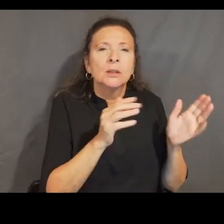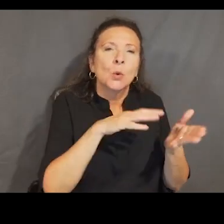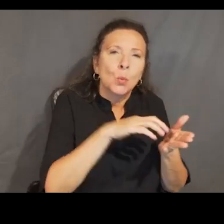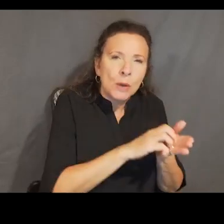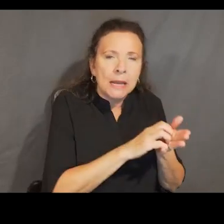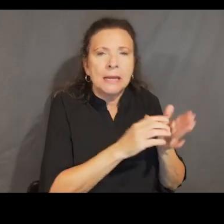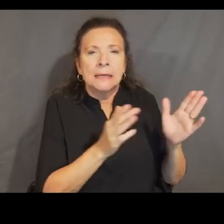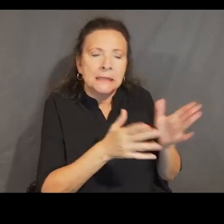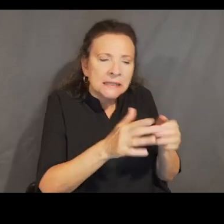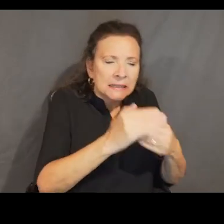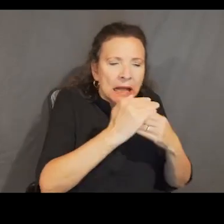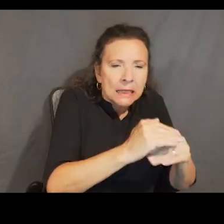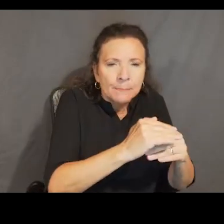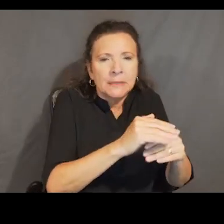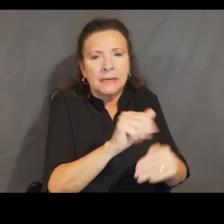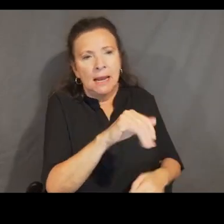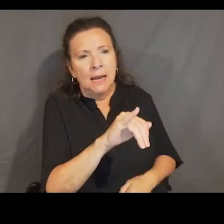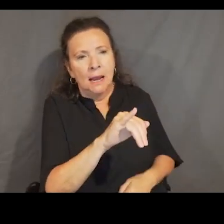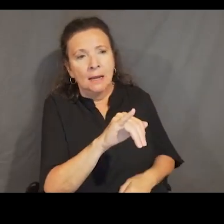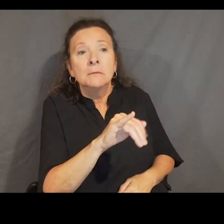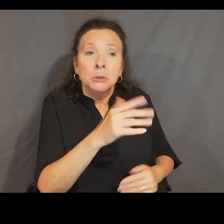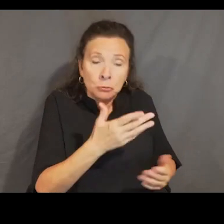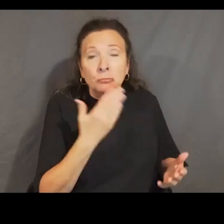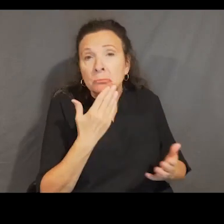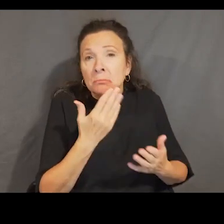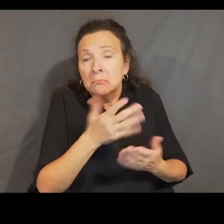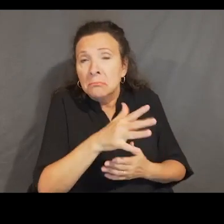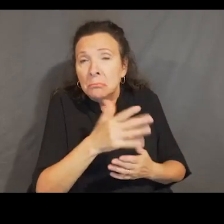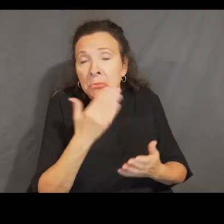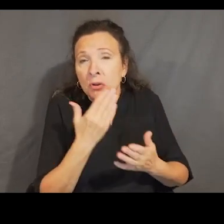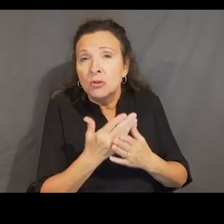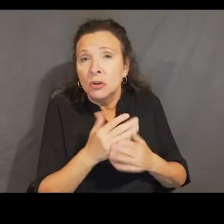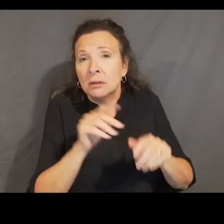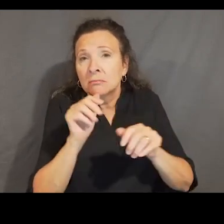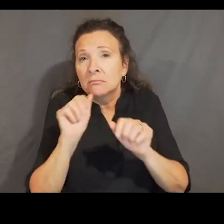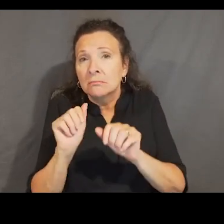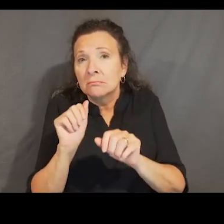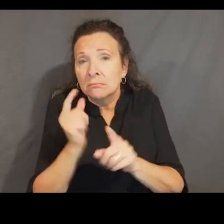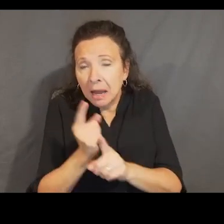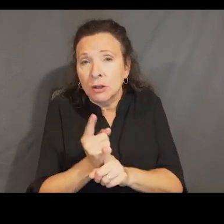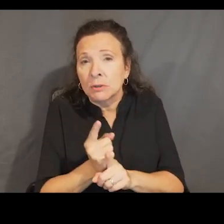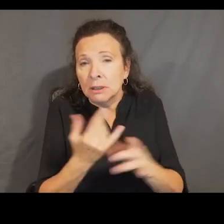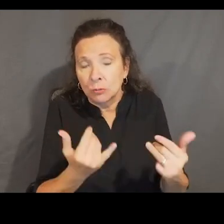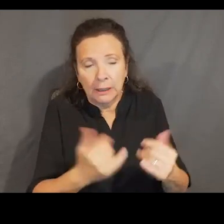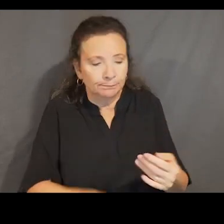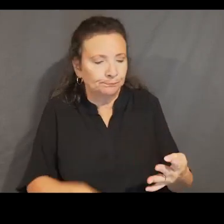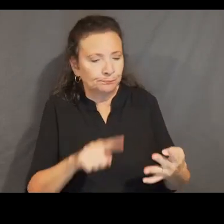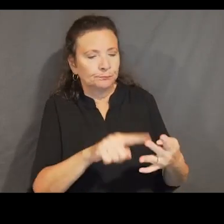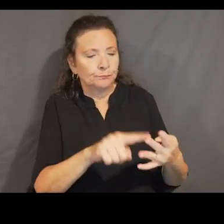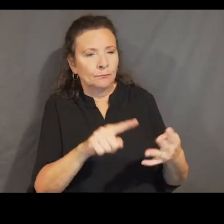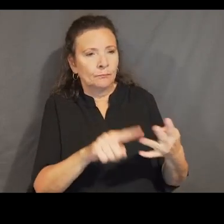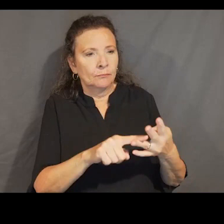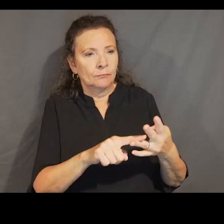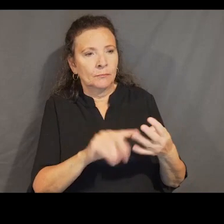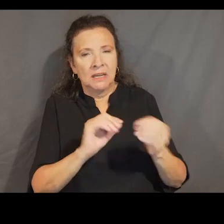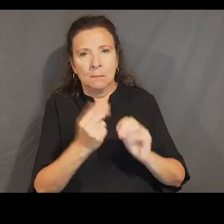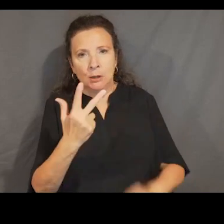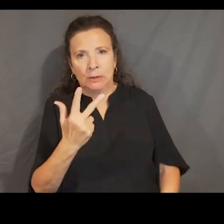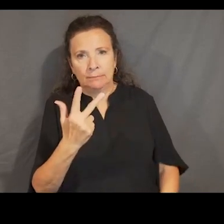accuracy today. Number three, machine learning and computer vision are worthless to use in